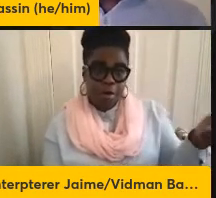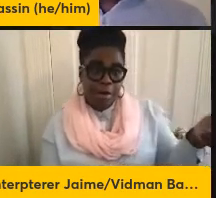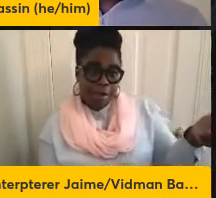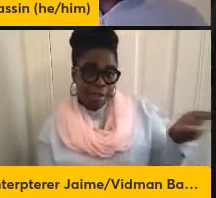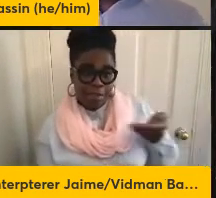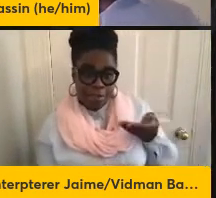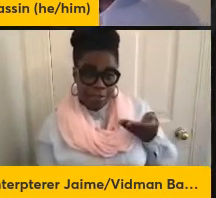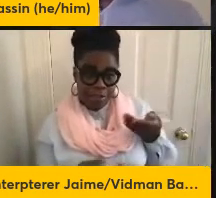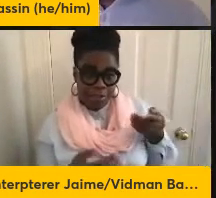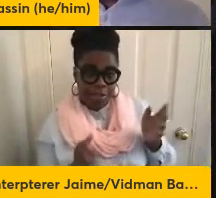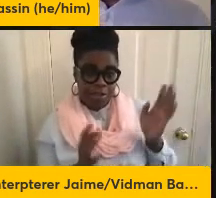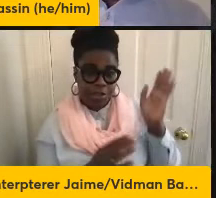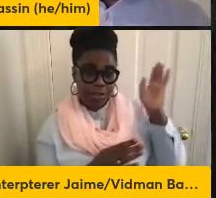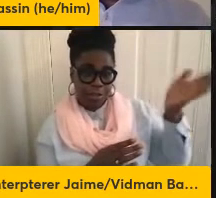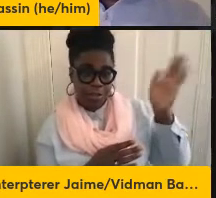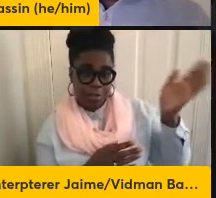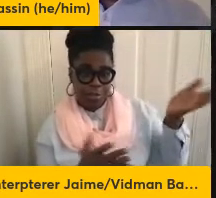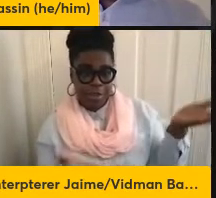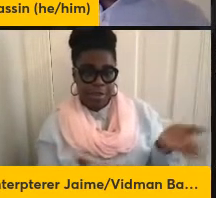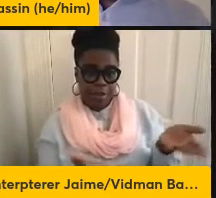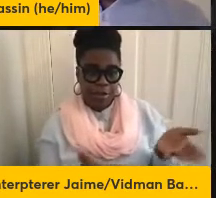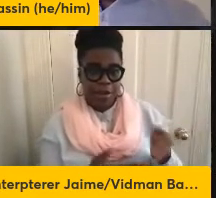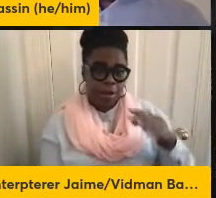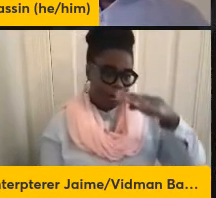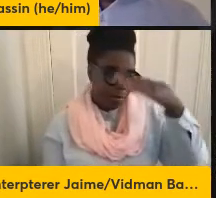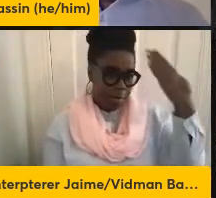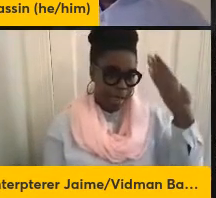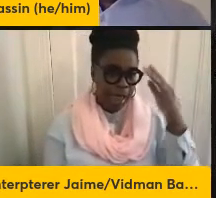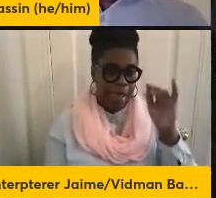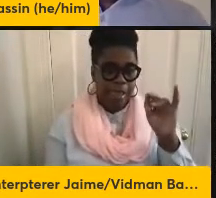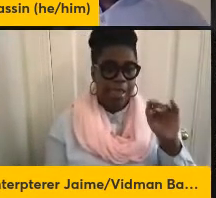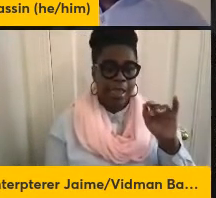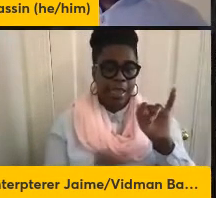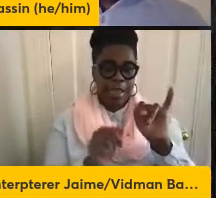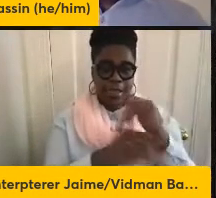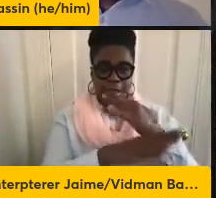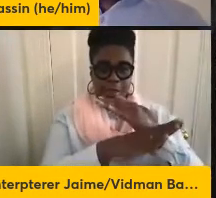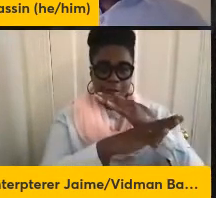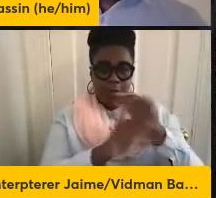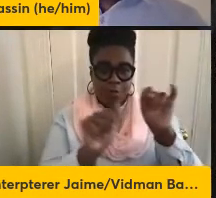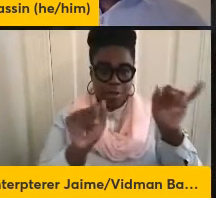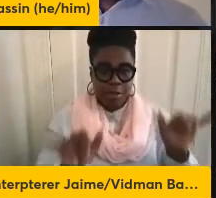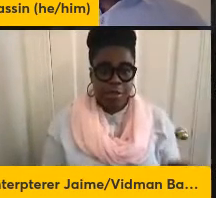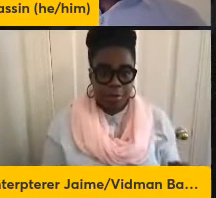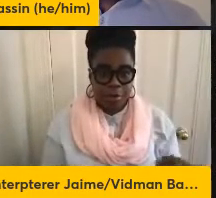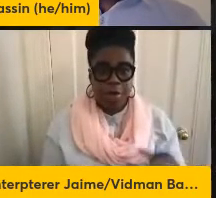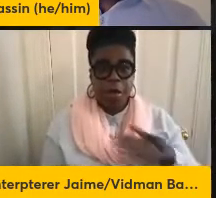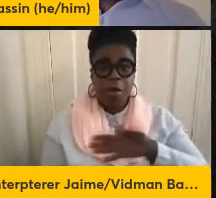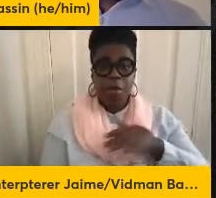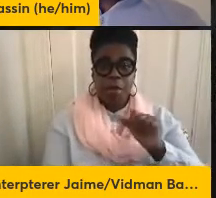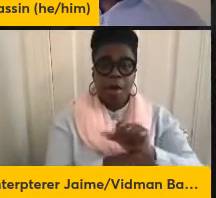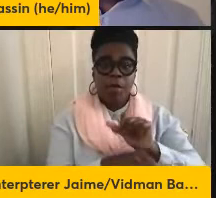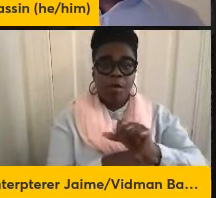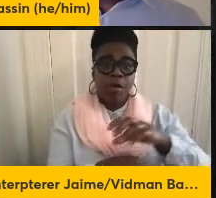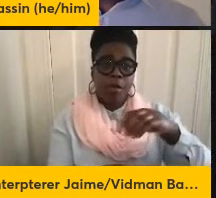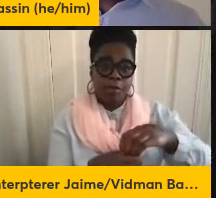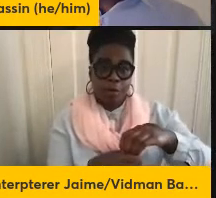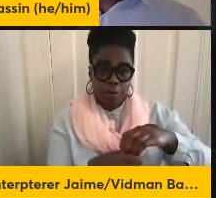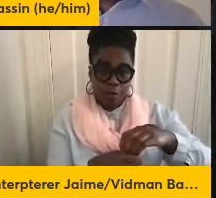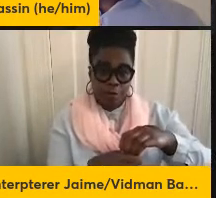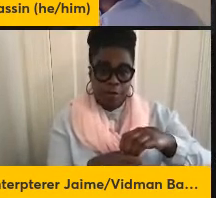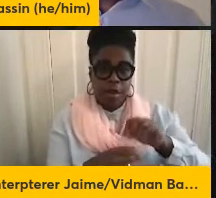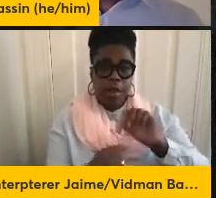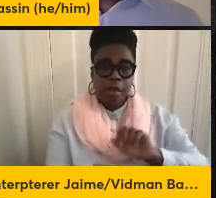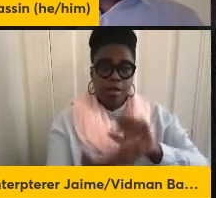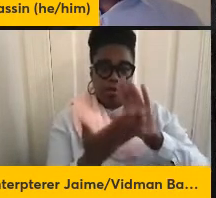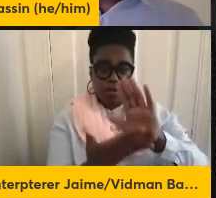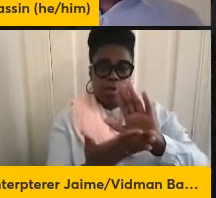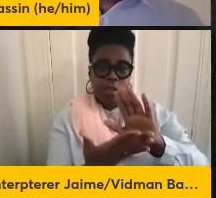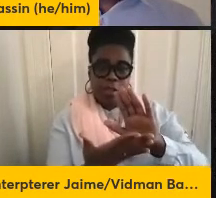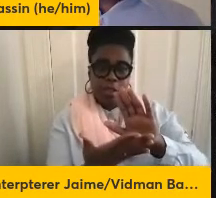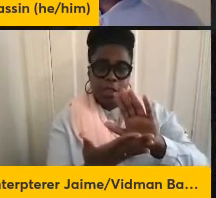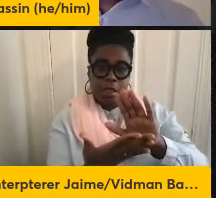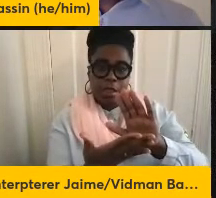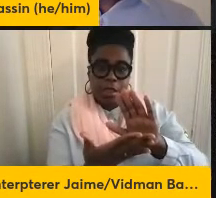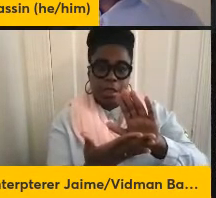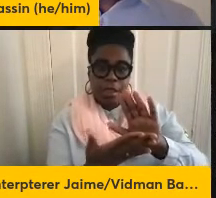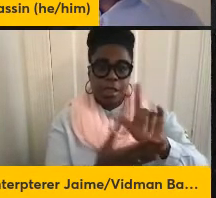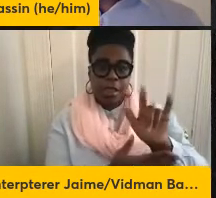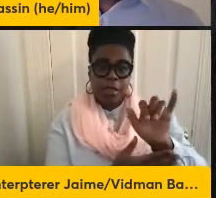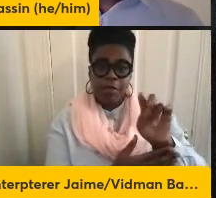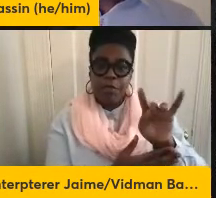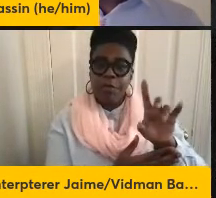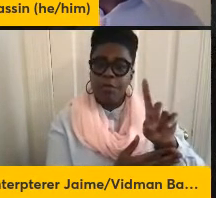at like an immuno. So I'm going to talk about my work which is involving addressing innate lymphoid cells in your in type one